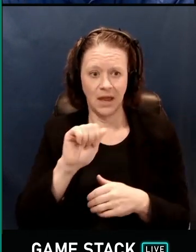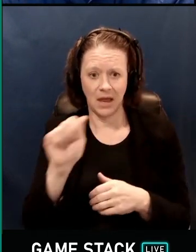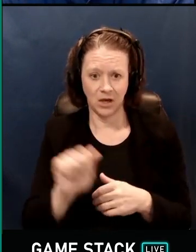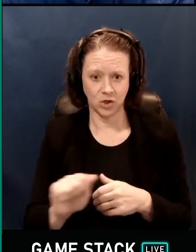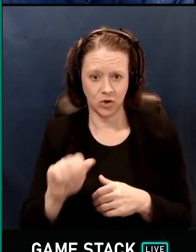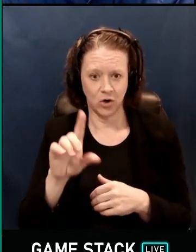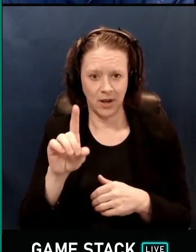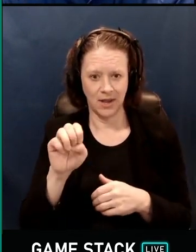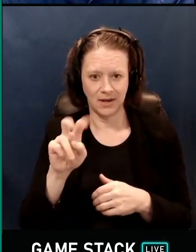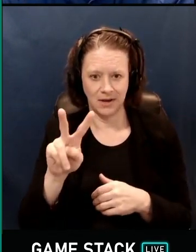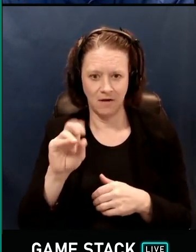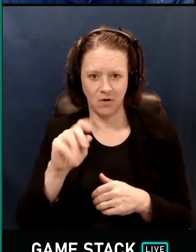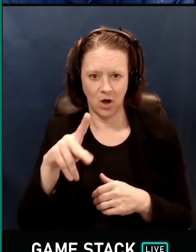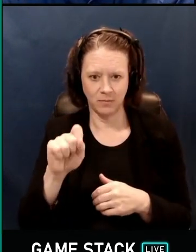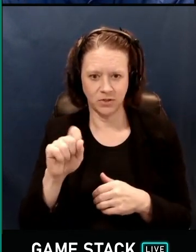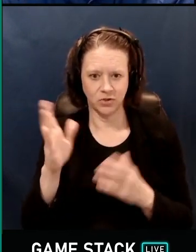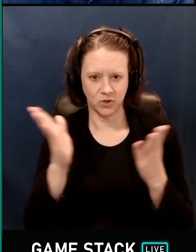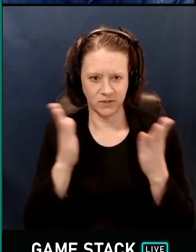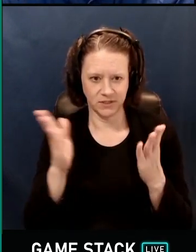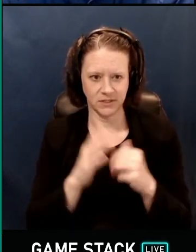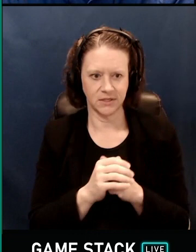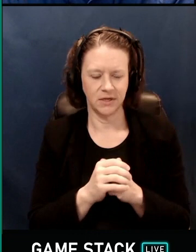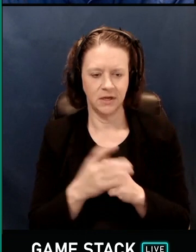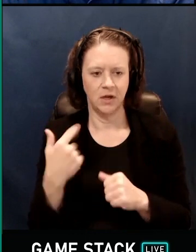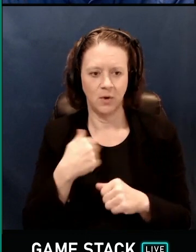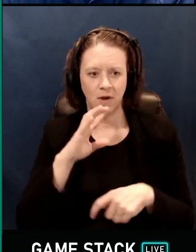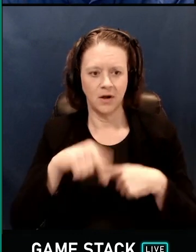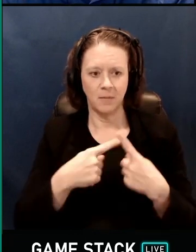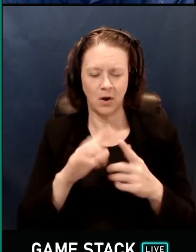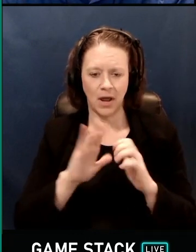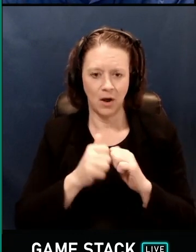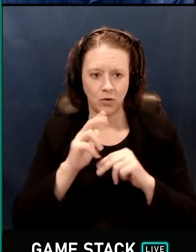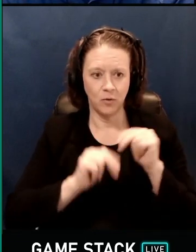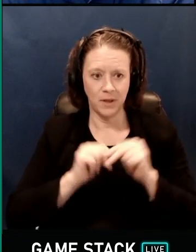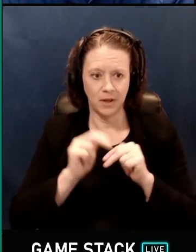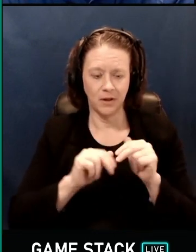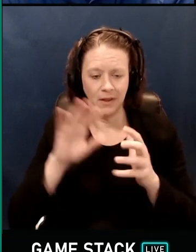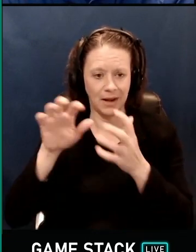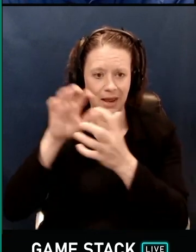We'll see how to build cloud native CI/CD pipelines for Unity apps.